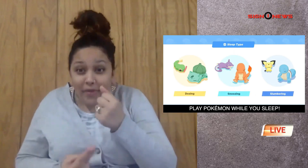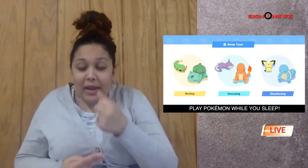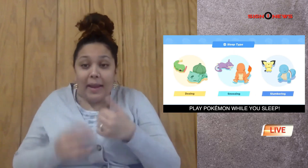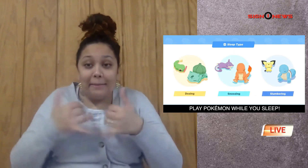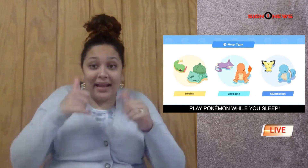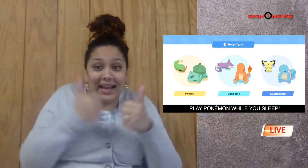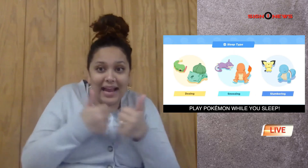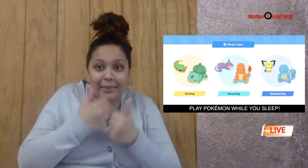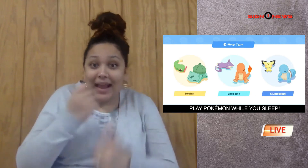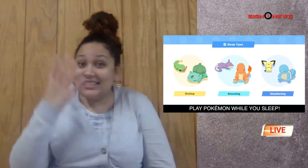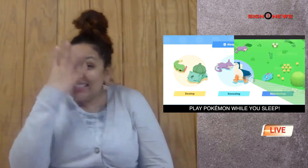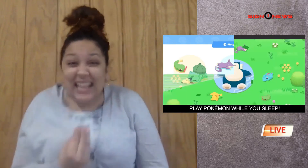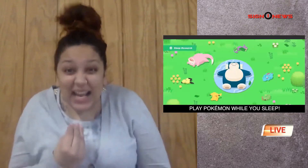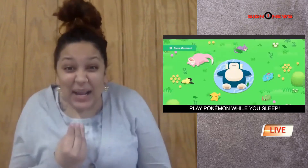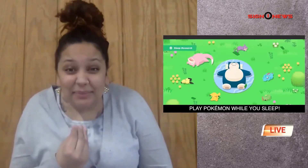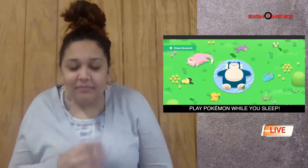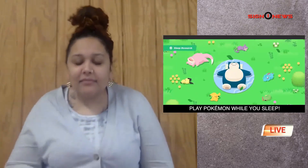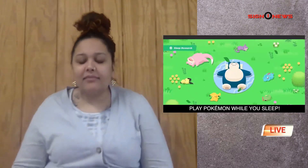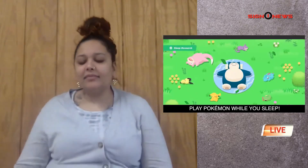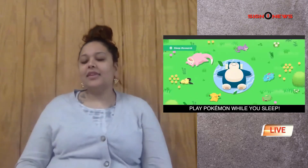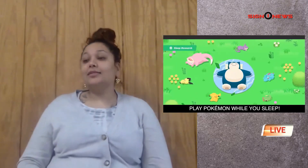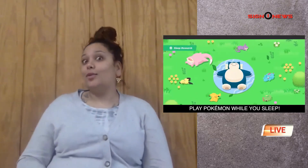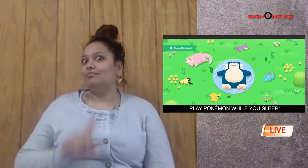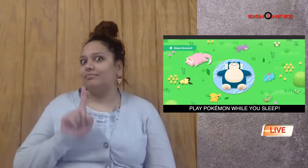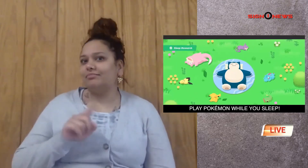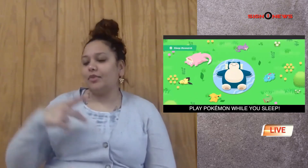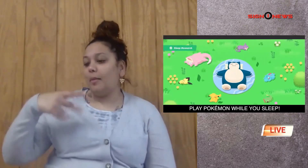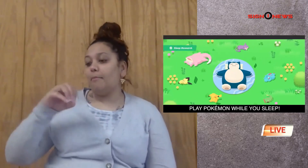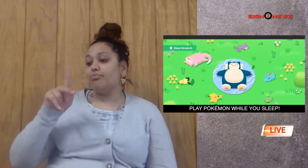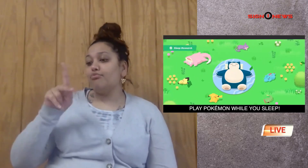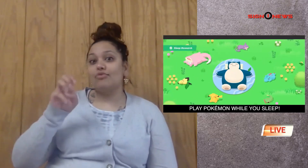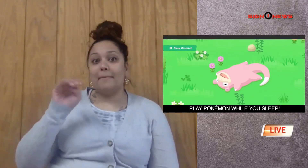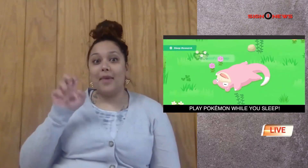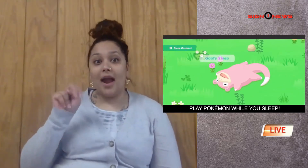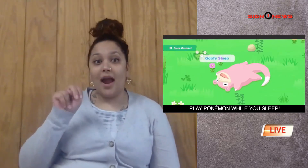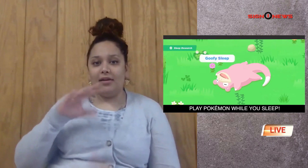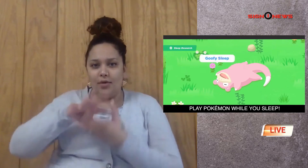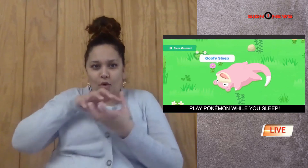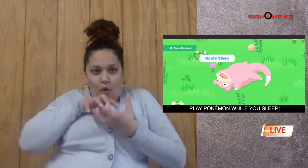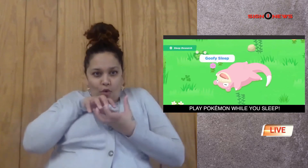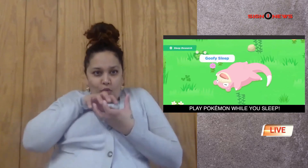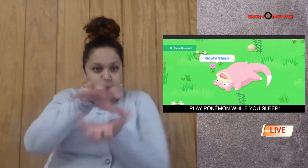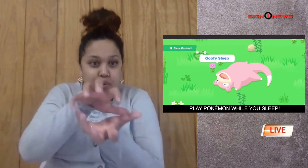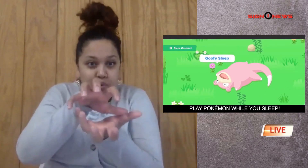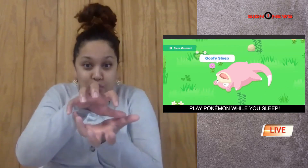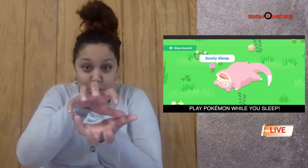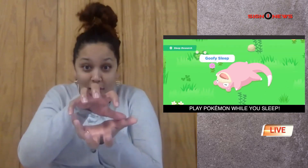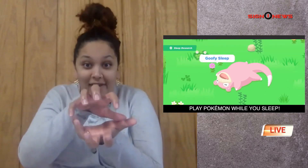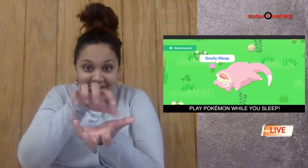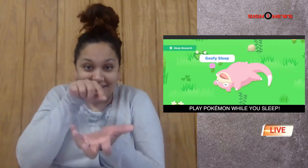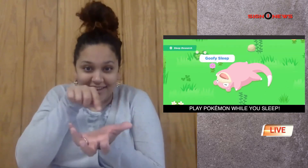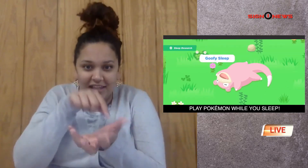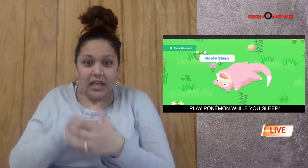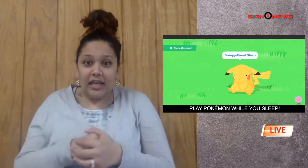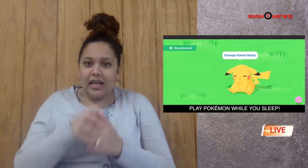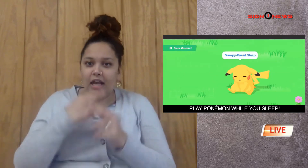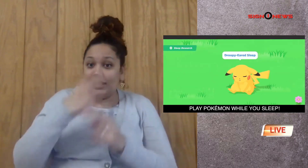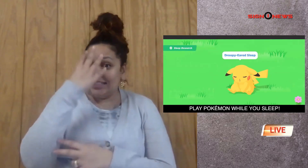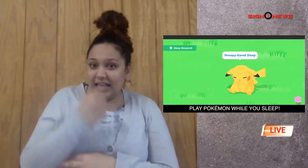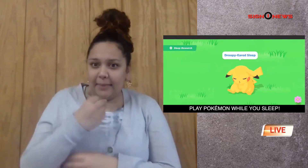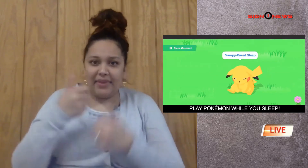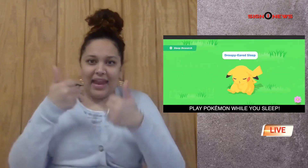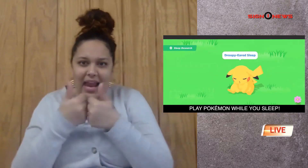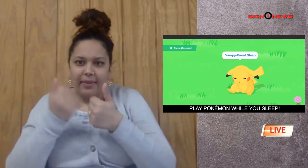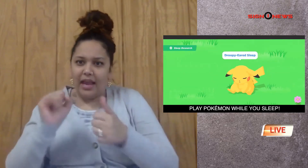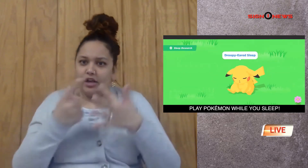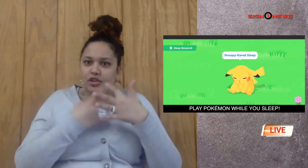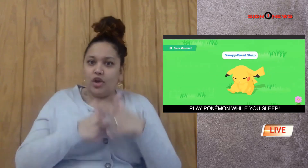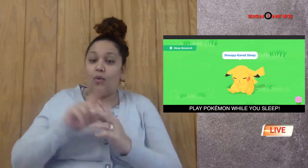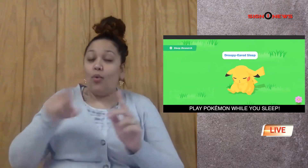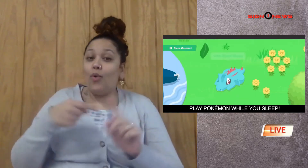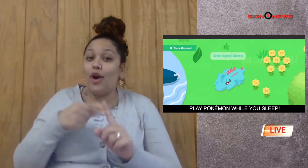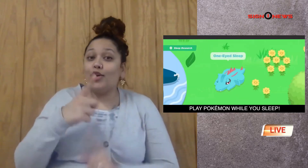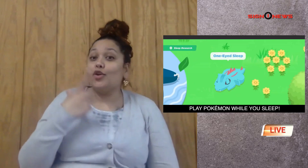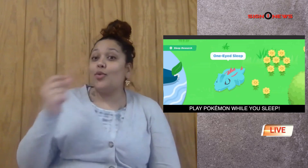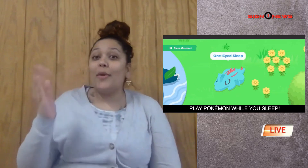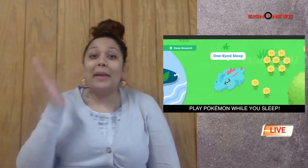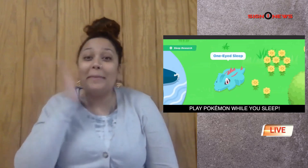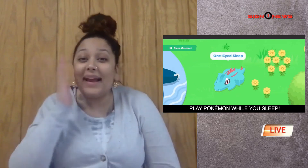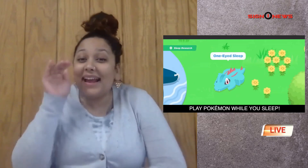to let you do both play games and sleep Pok mon Sleep is the game that starts when you